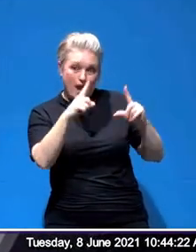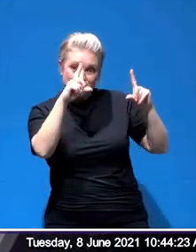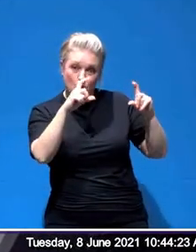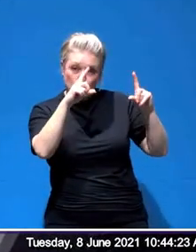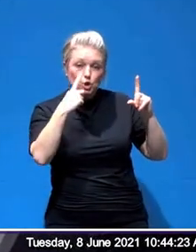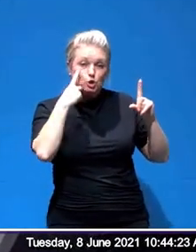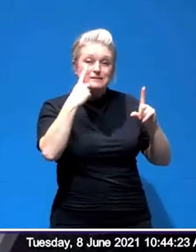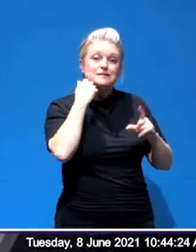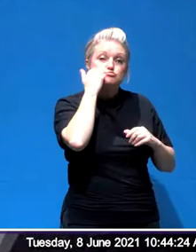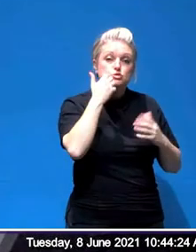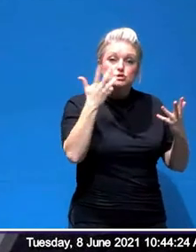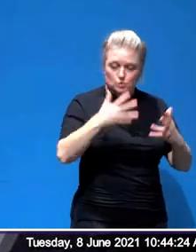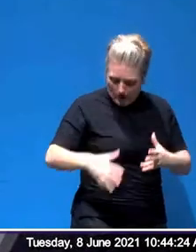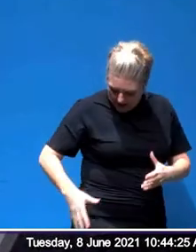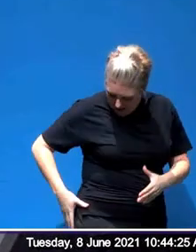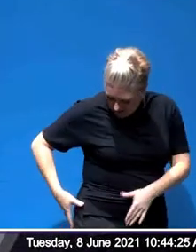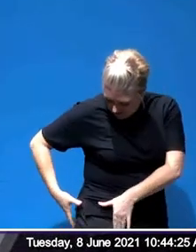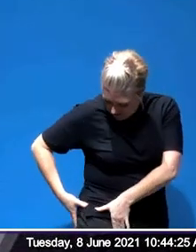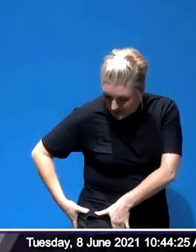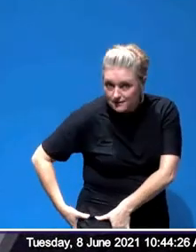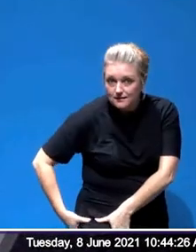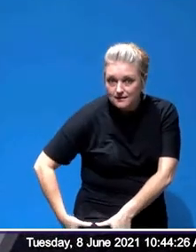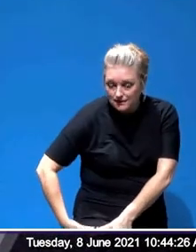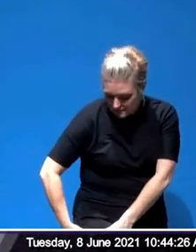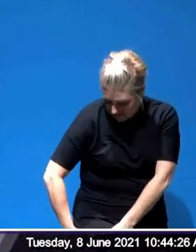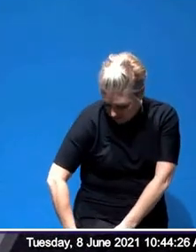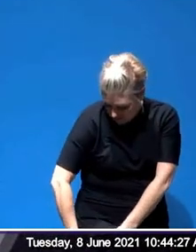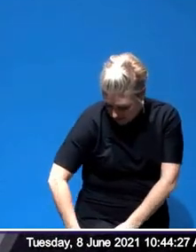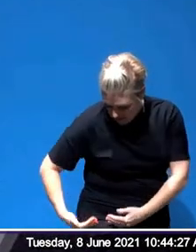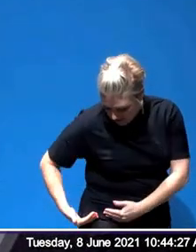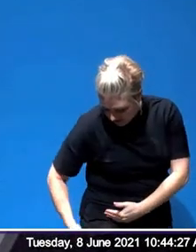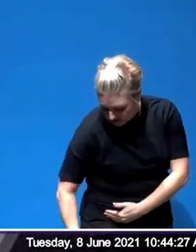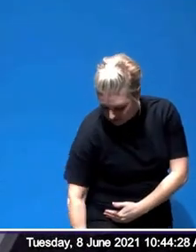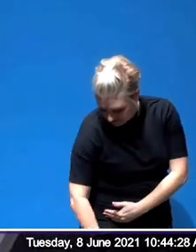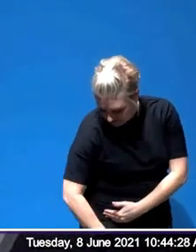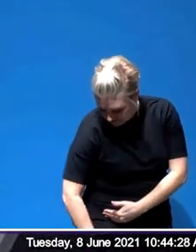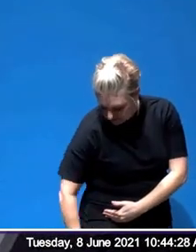Yes, and partway down his thigh as well, about halfway down his thigh.